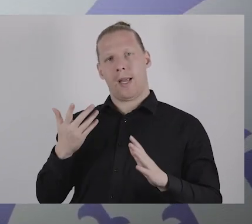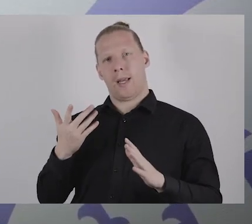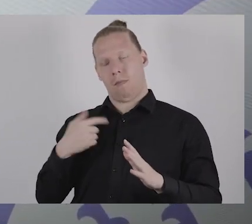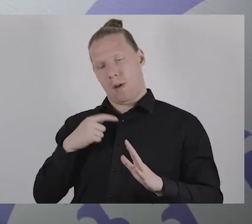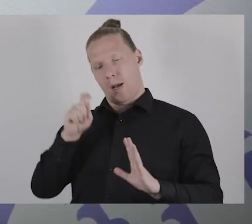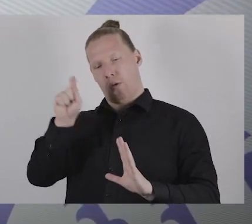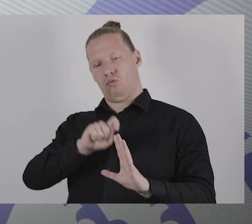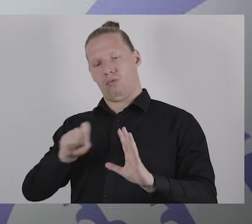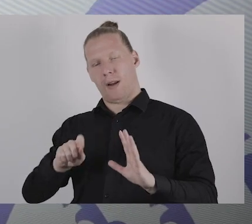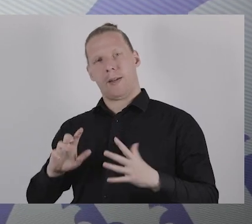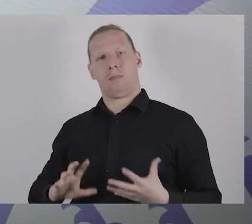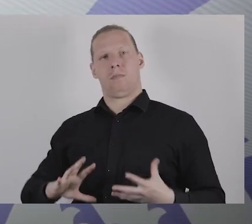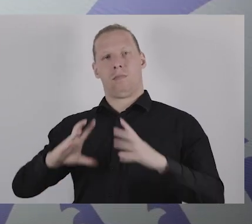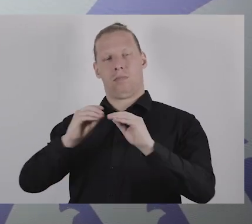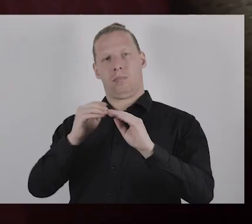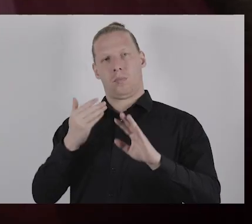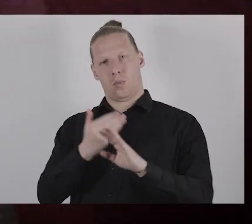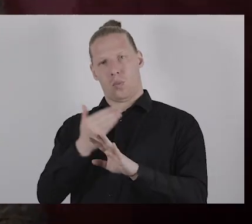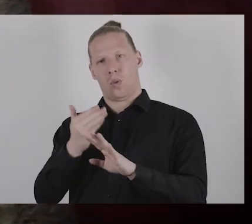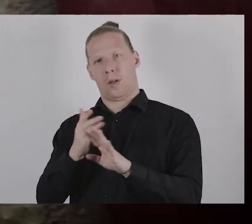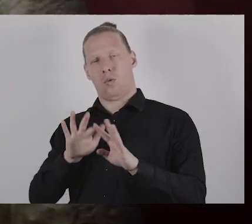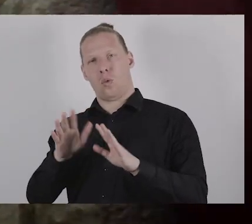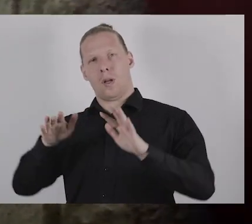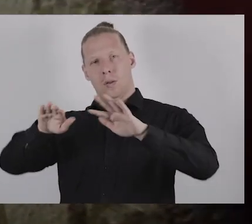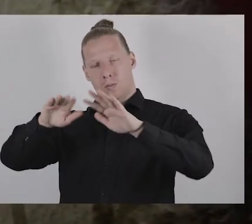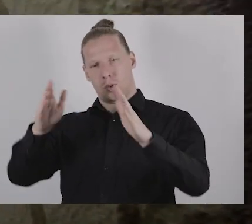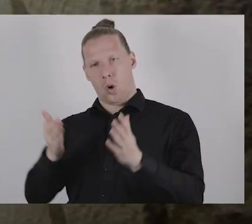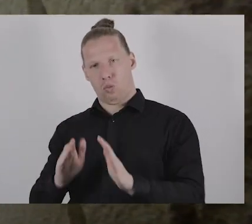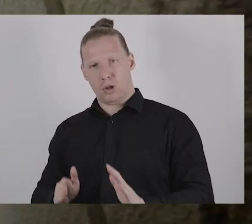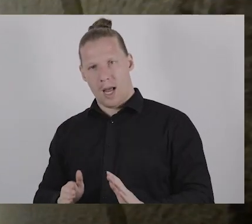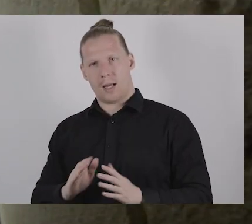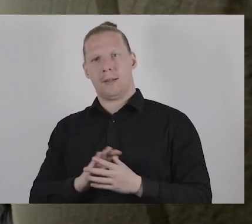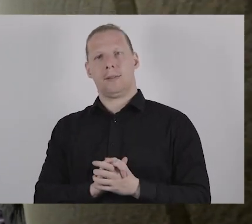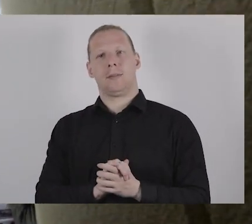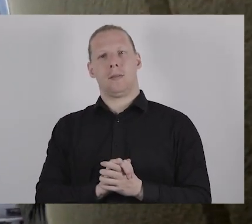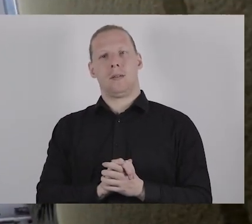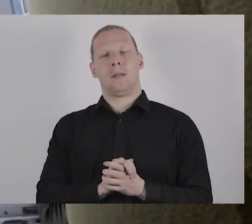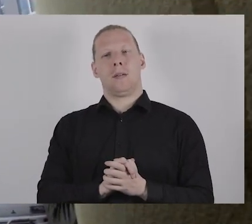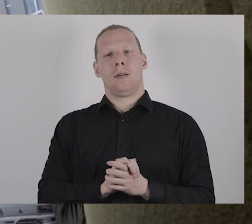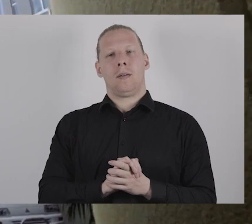from my drawings to the graphic work that I do right through to my sculptural work —